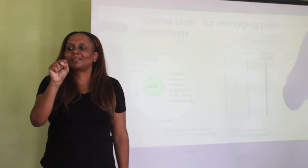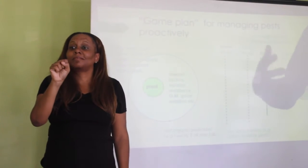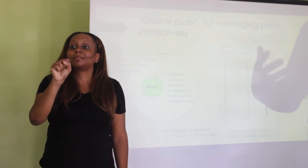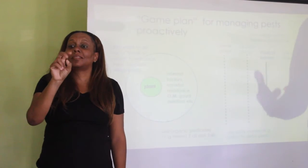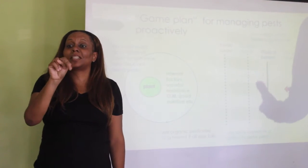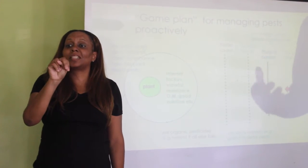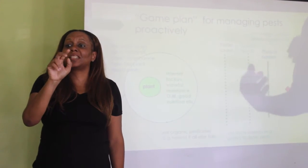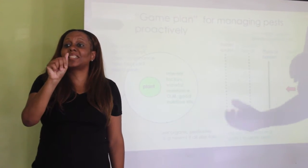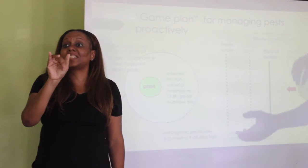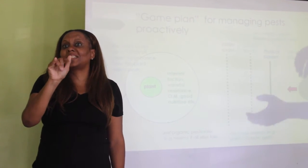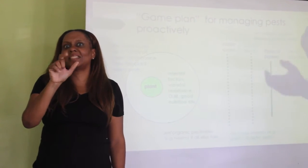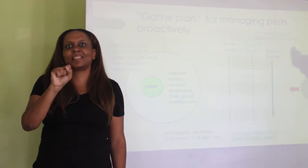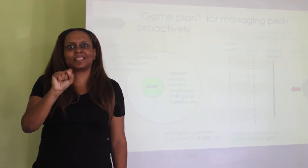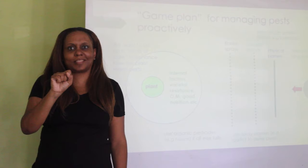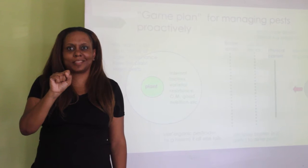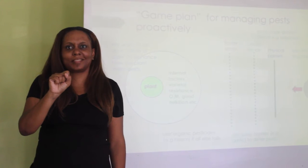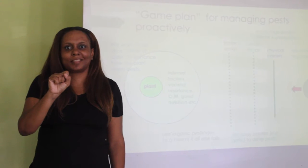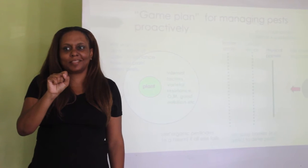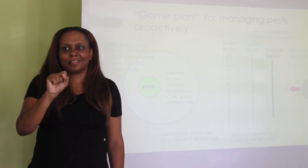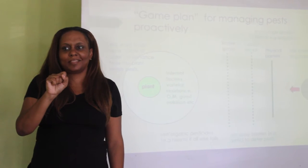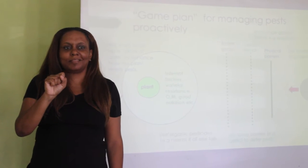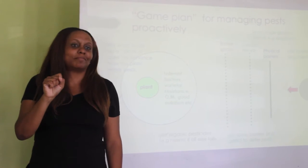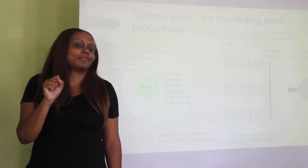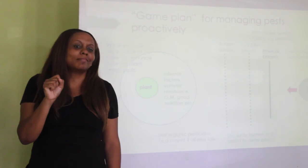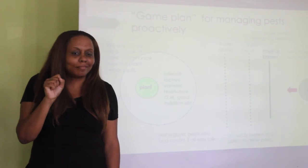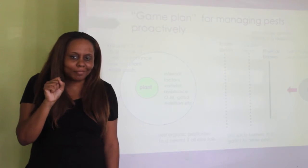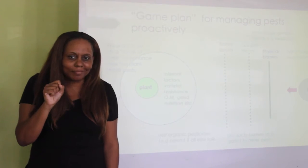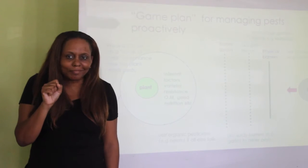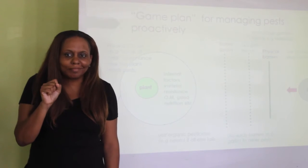to reduce the pests from coming in how about you understand me